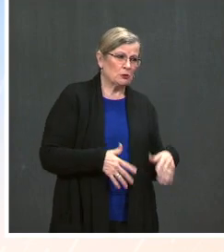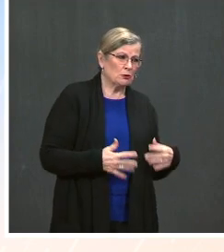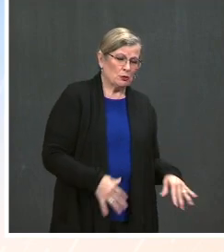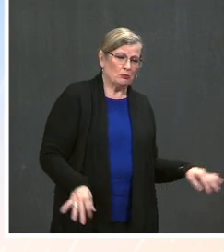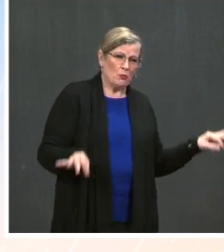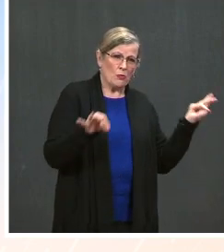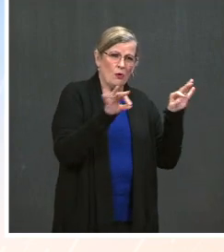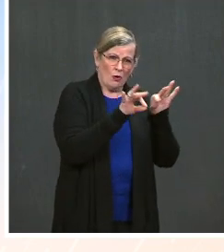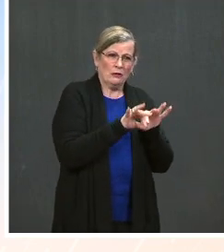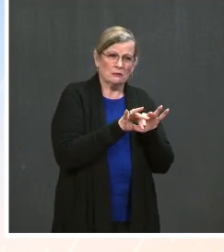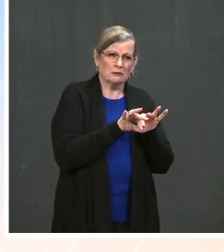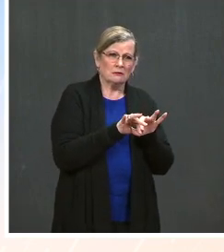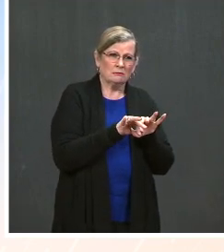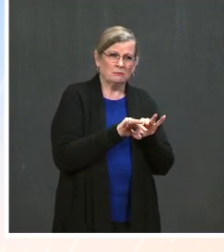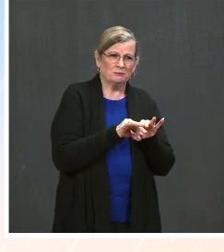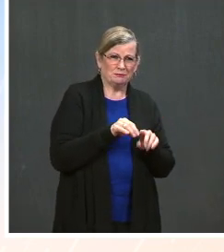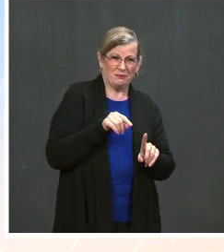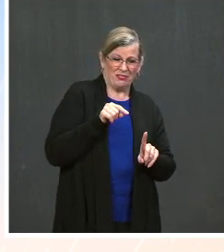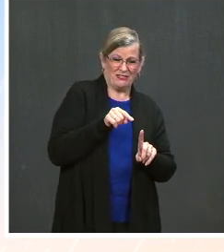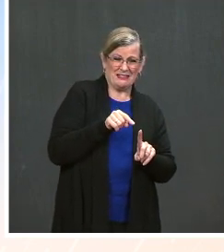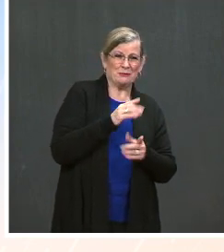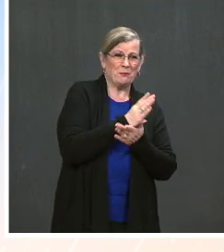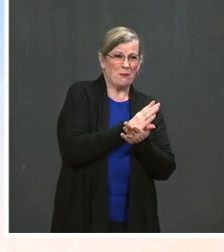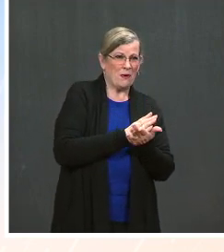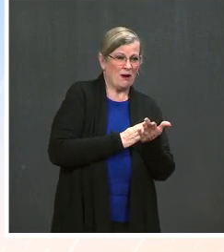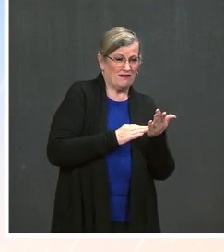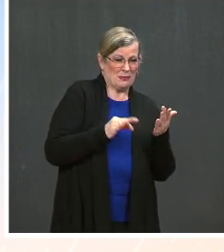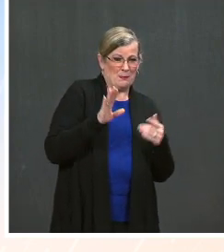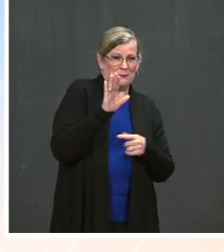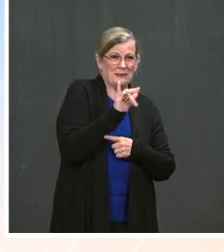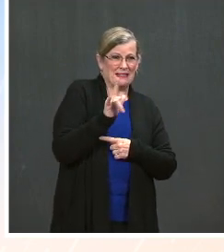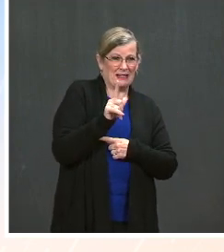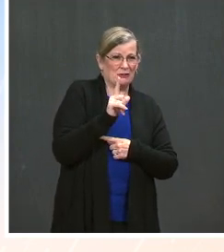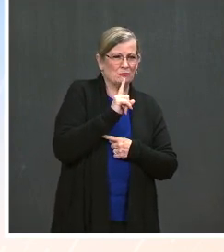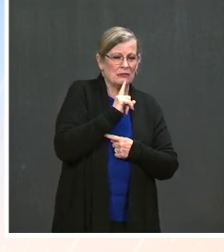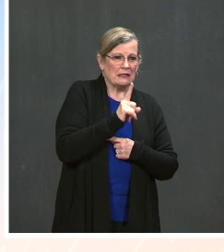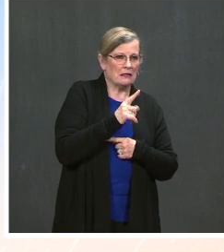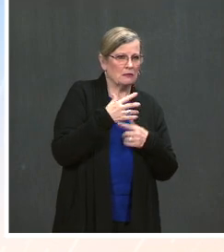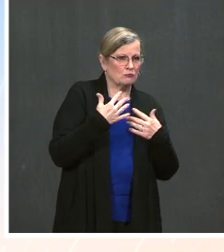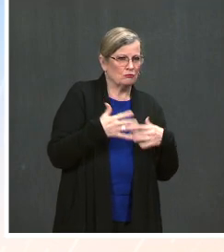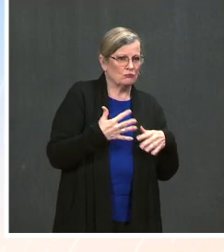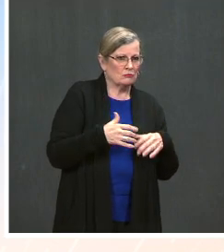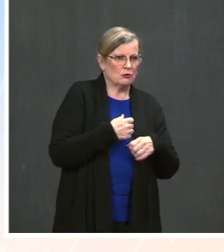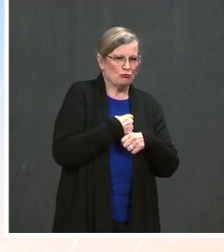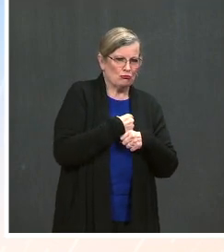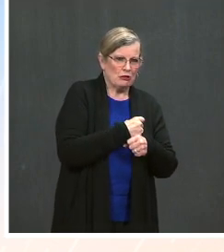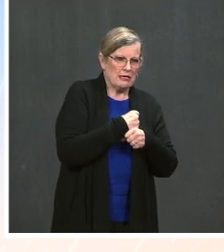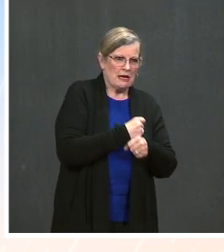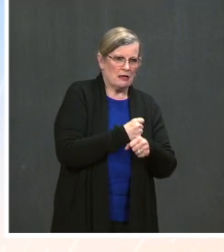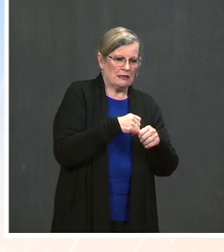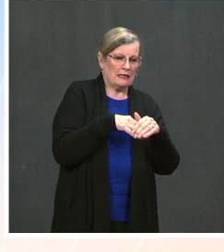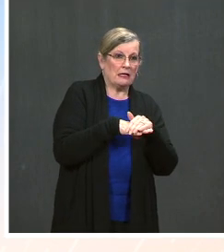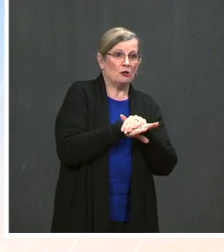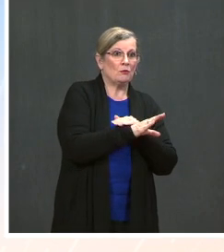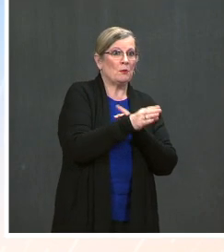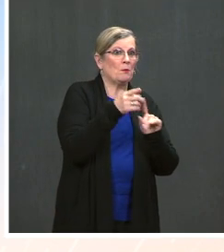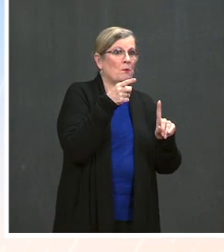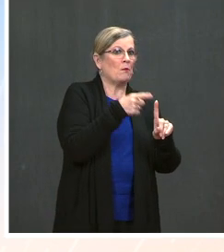this part of the bill is certainly one of those that creates entry points into the middle class for people. The Press: And then, on addressing income inequality,